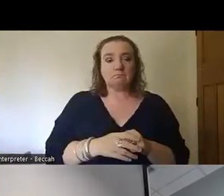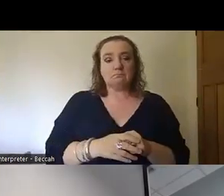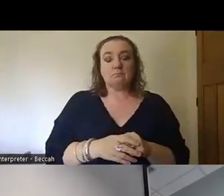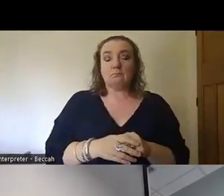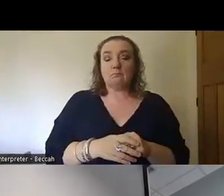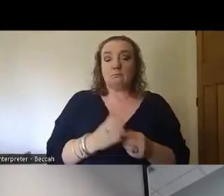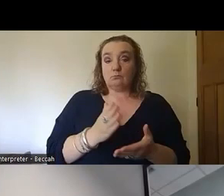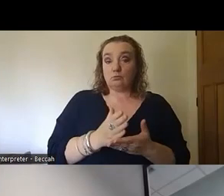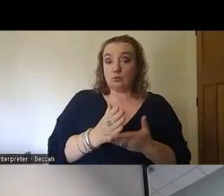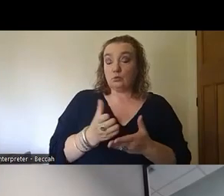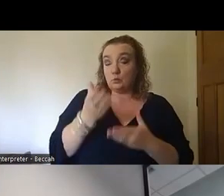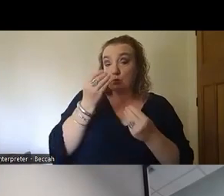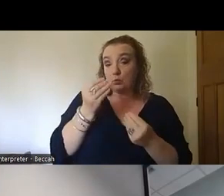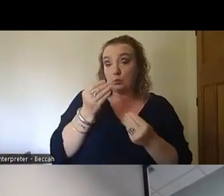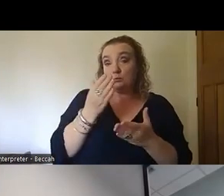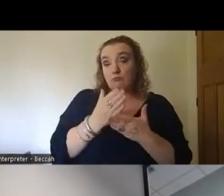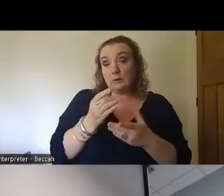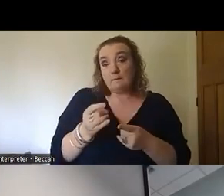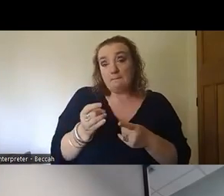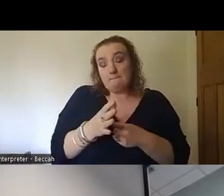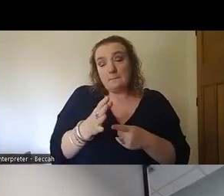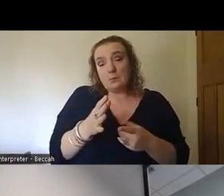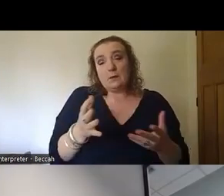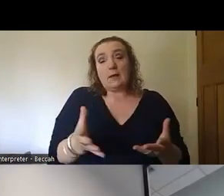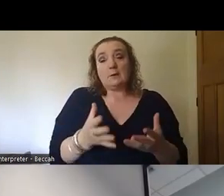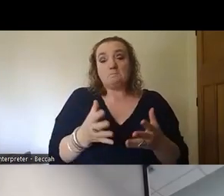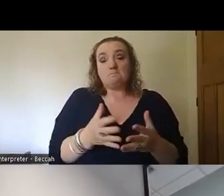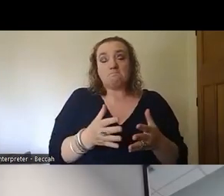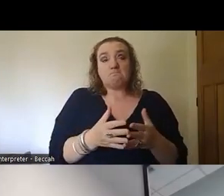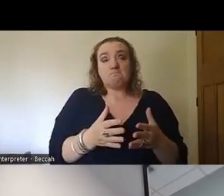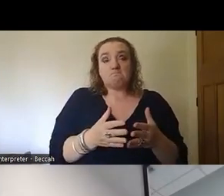and the important positioning of curriculum, and pedagogy,